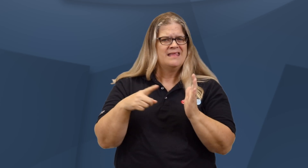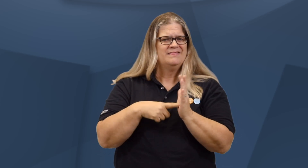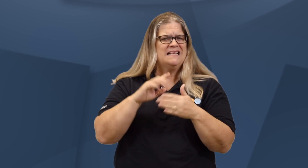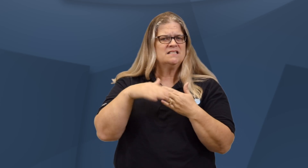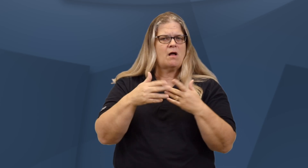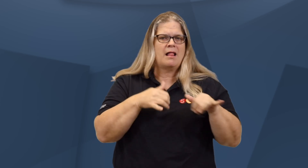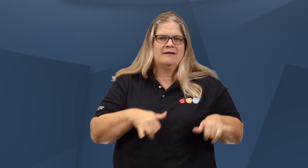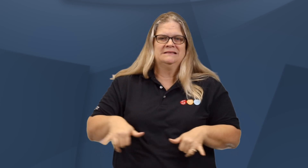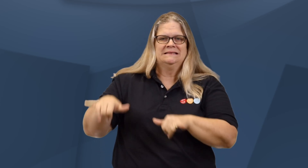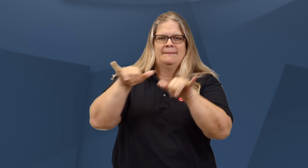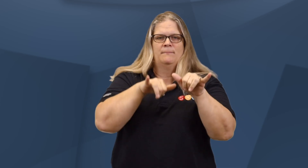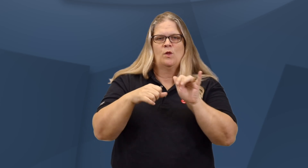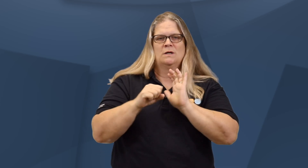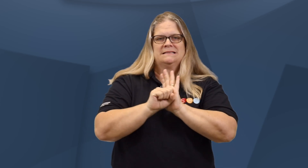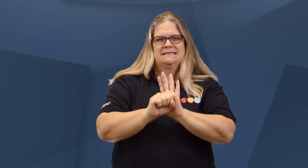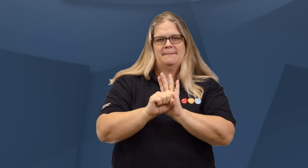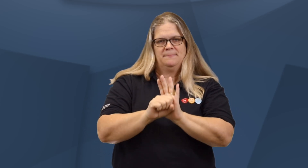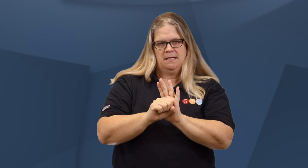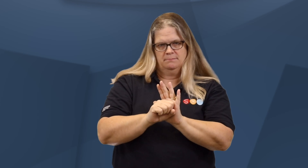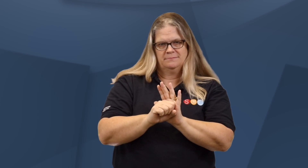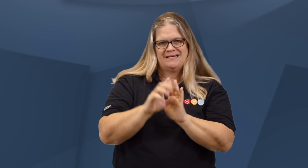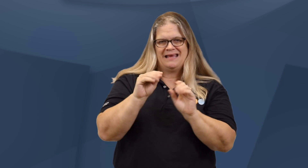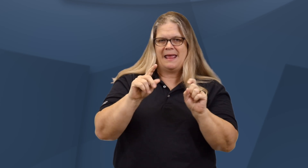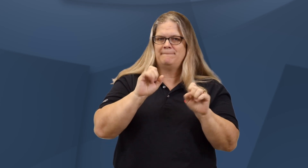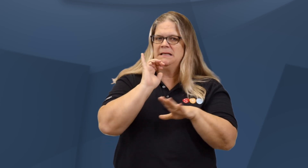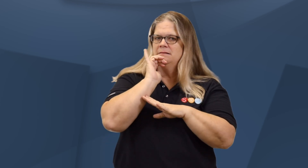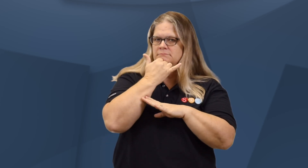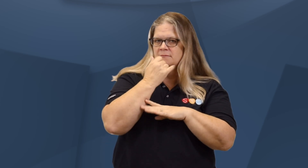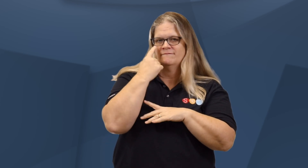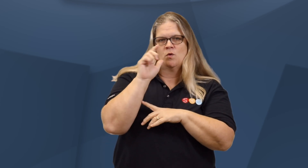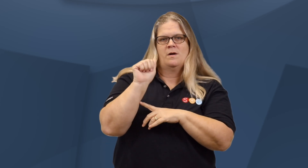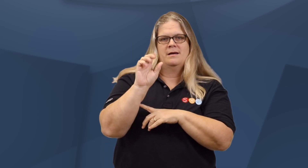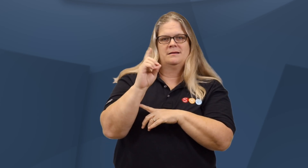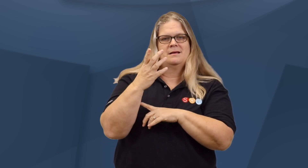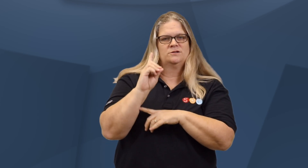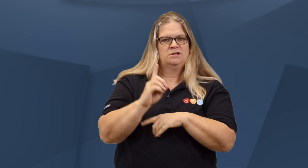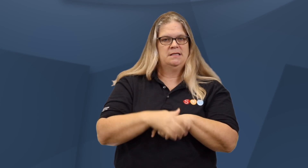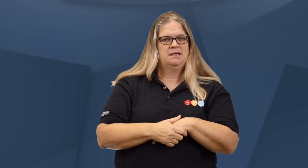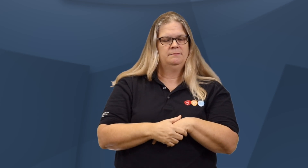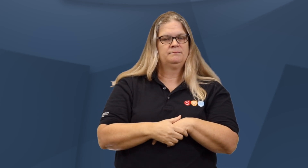These can all have similar symptoms and easily mistaken for ADHD.